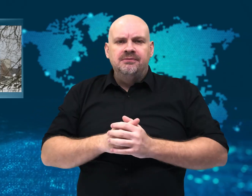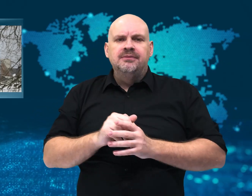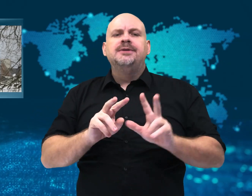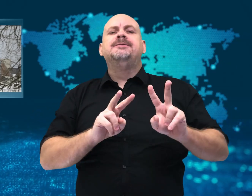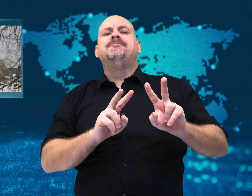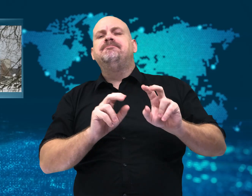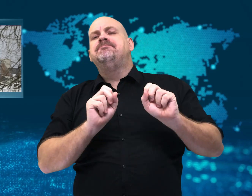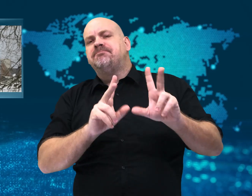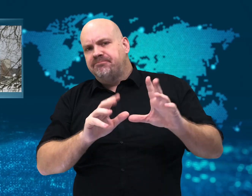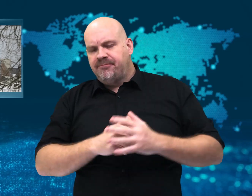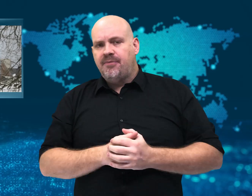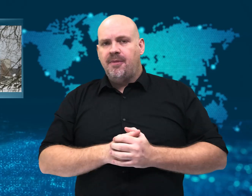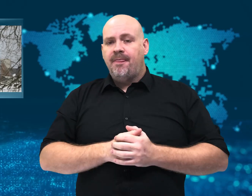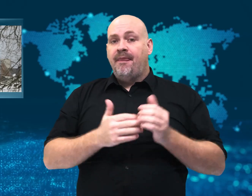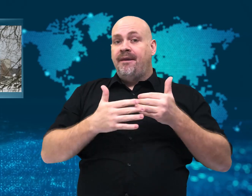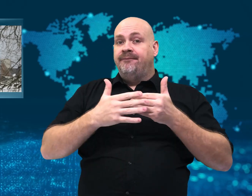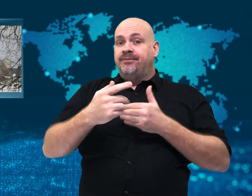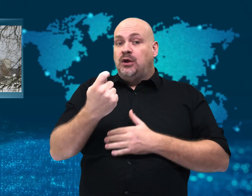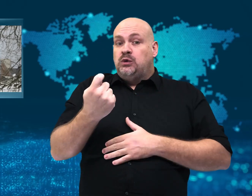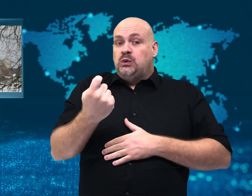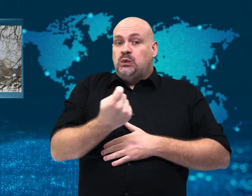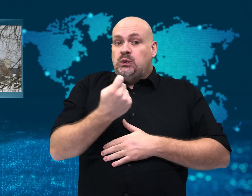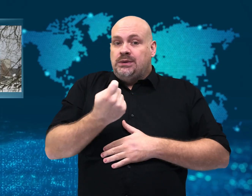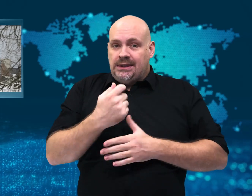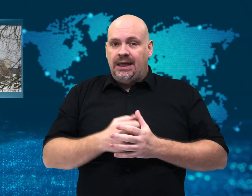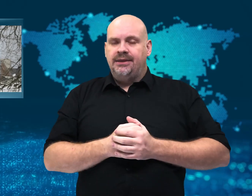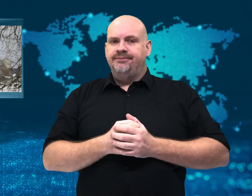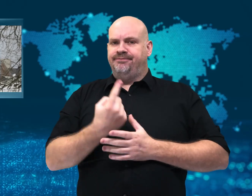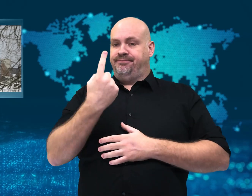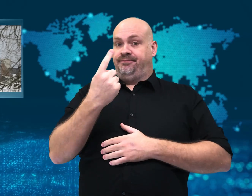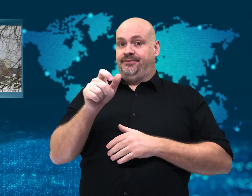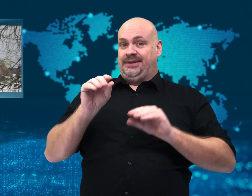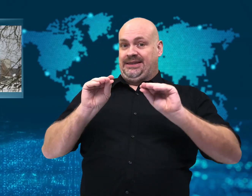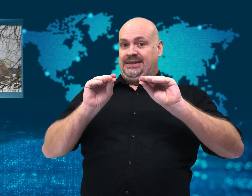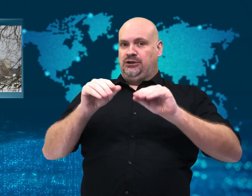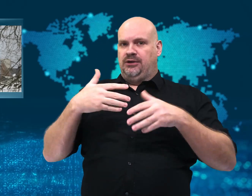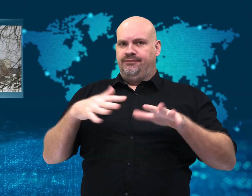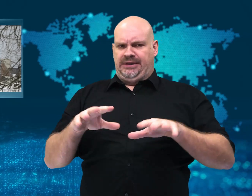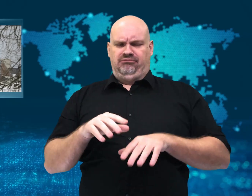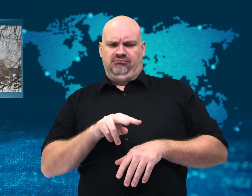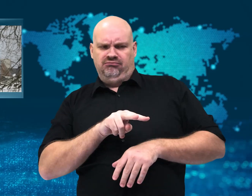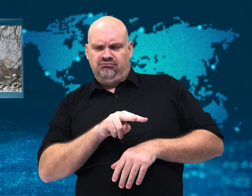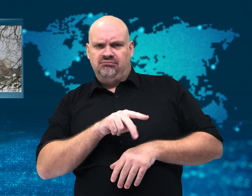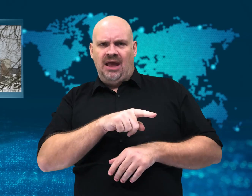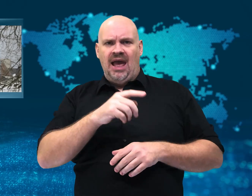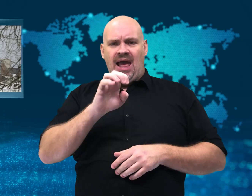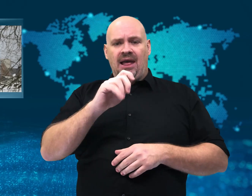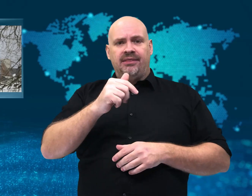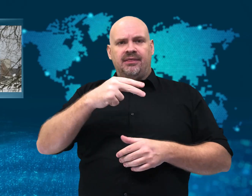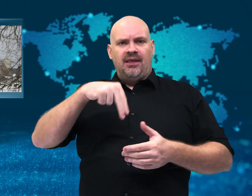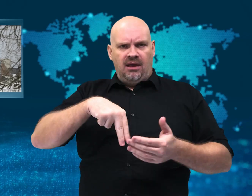had drawn a handgun, a bullet and a bleeding figure.